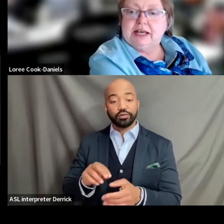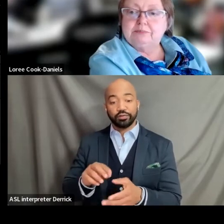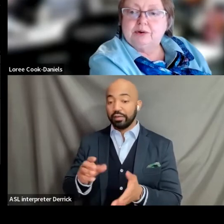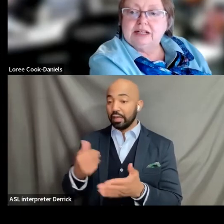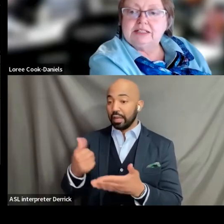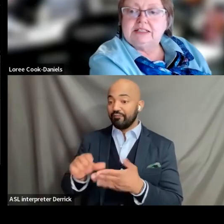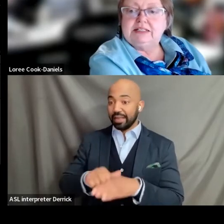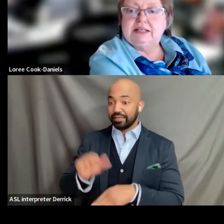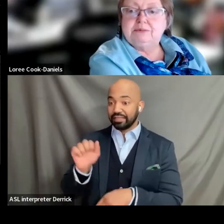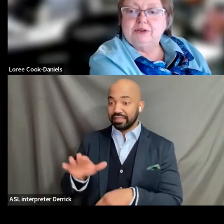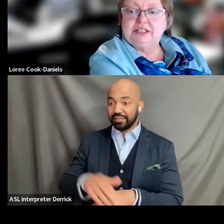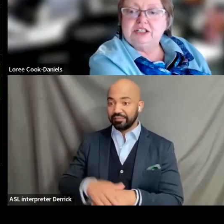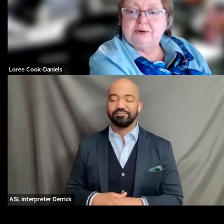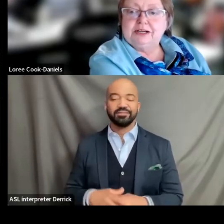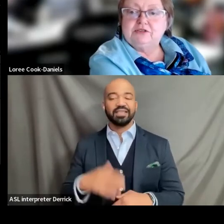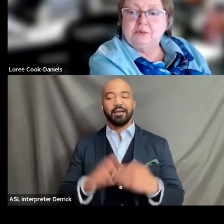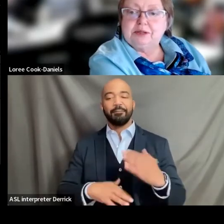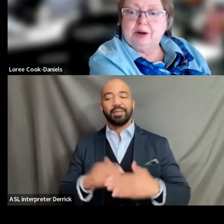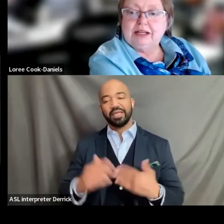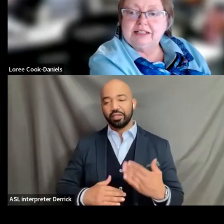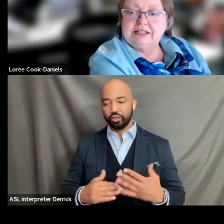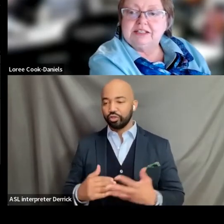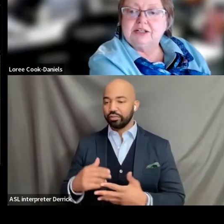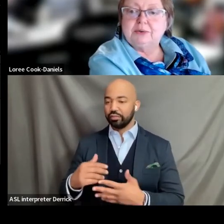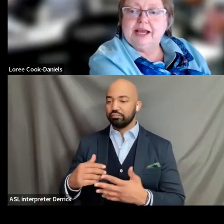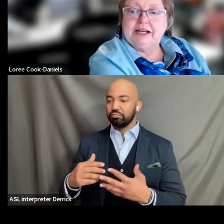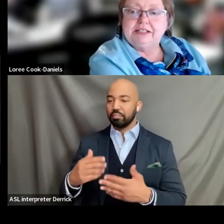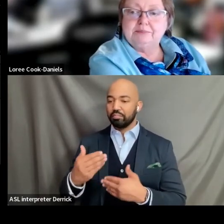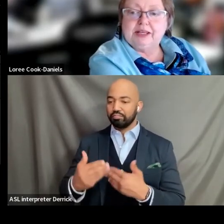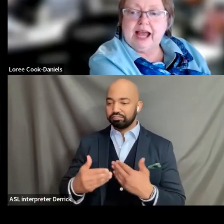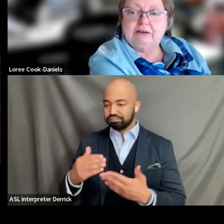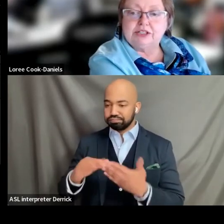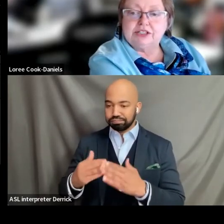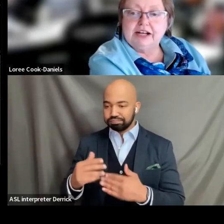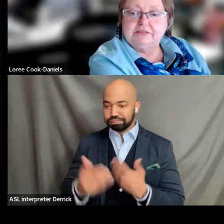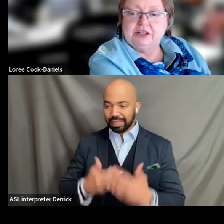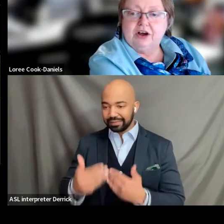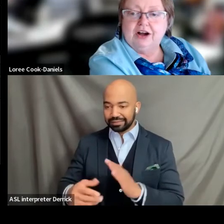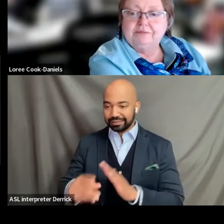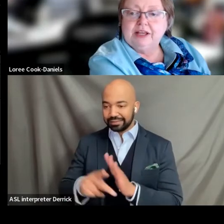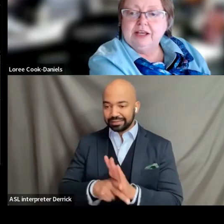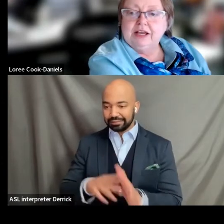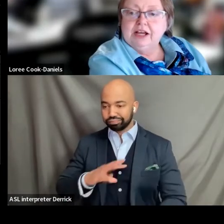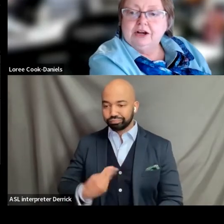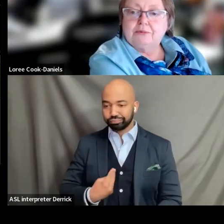Build communities and processes that resist transphobic policies, creating something outside of the law.